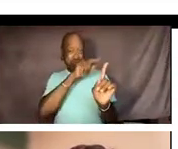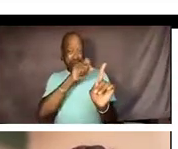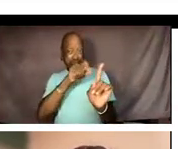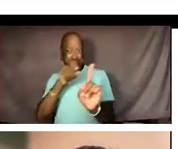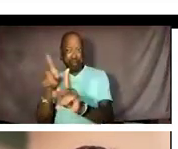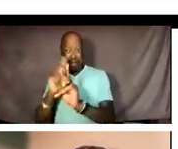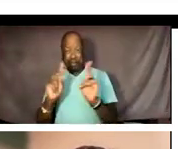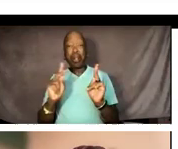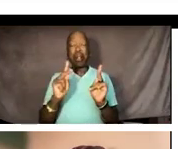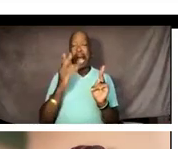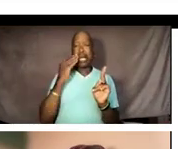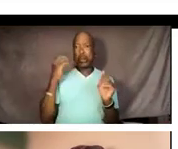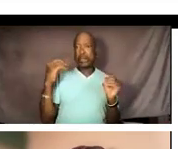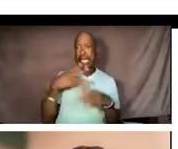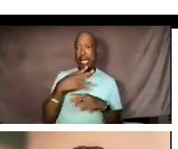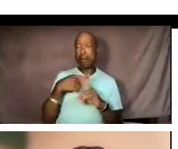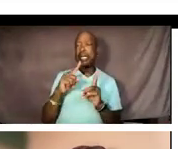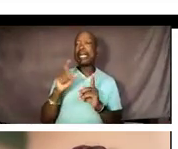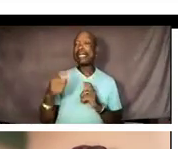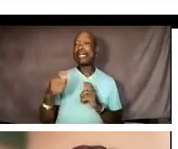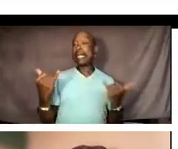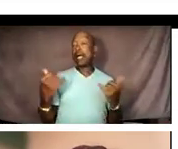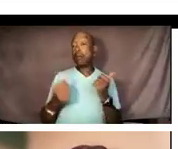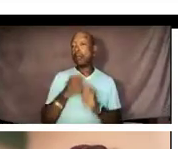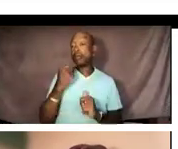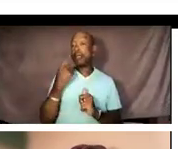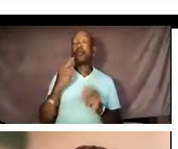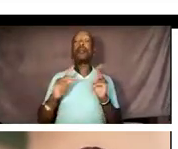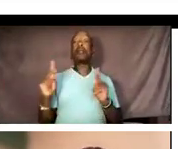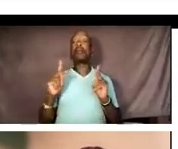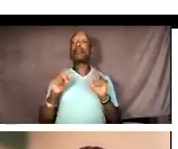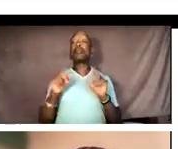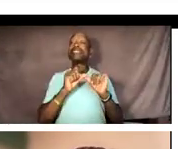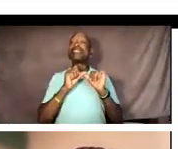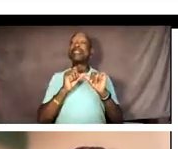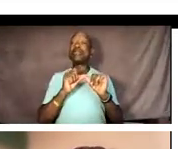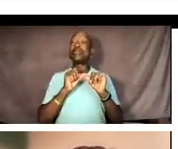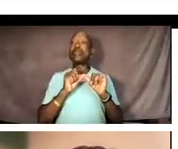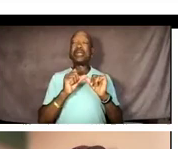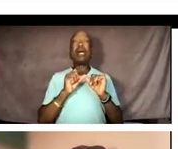what we need right now the most is for people to continue normalizing masking so this is a graphic